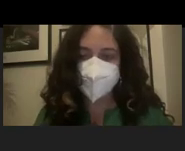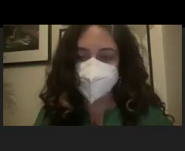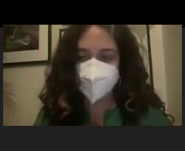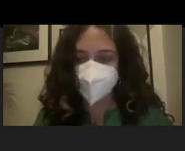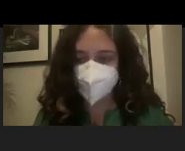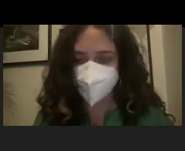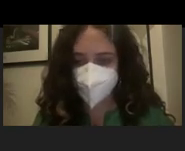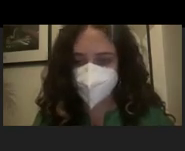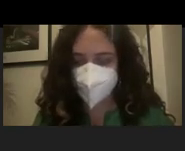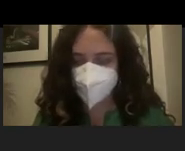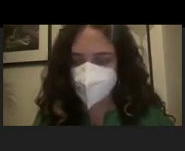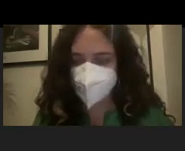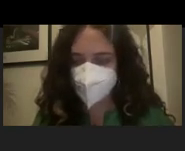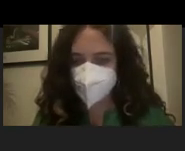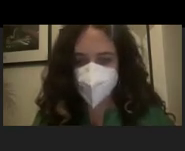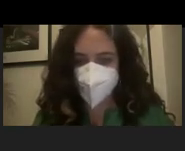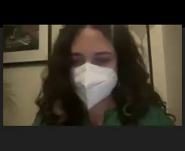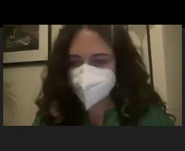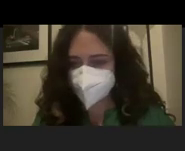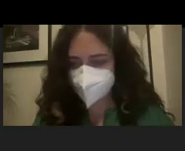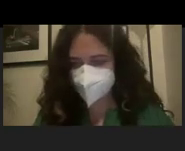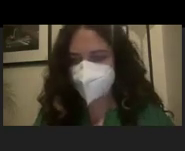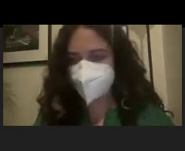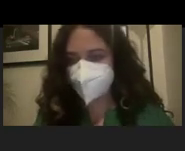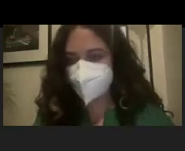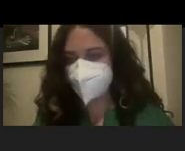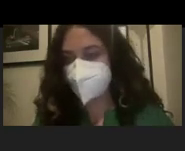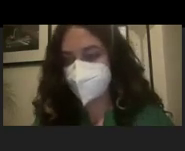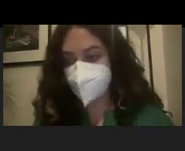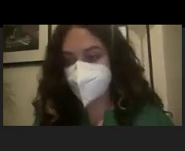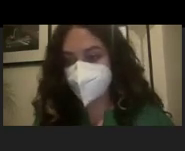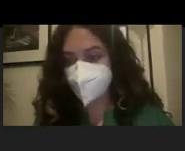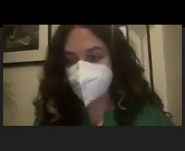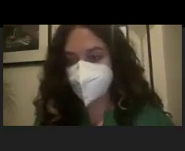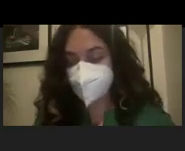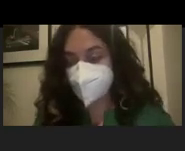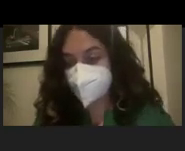infections make us strong how many of you have heard this over the last four years I know that